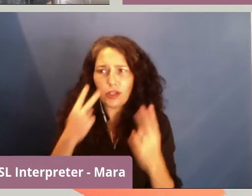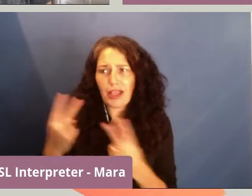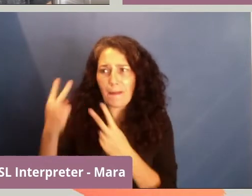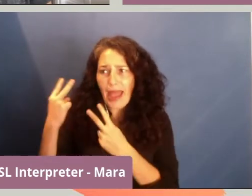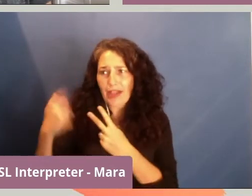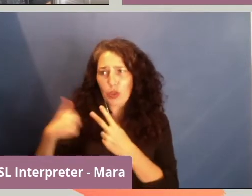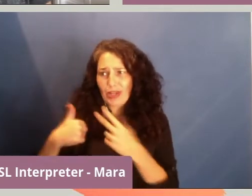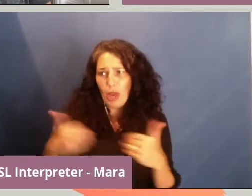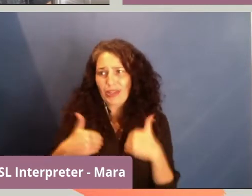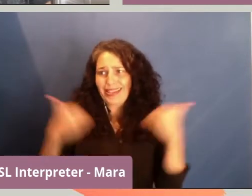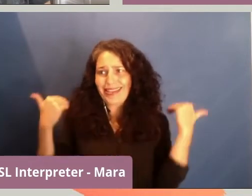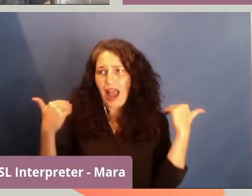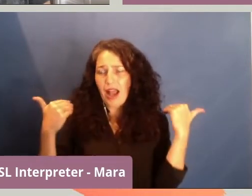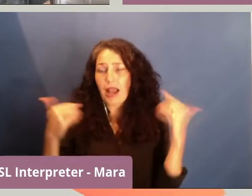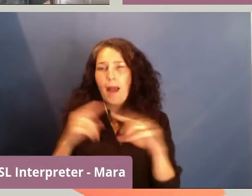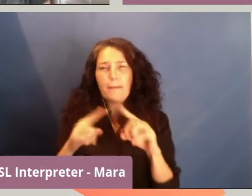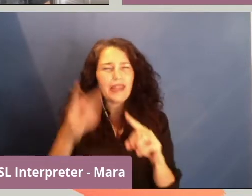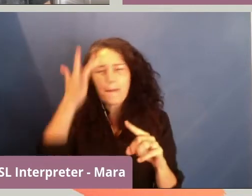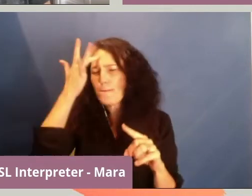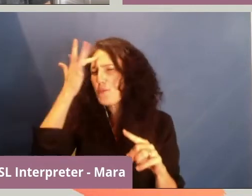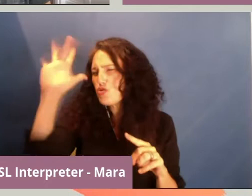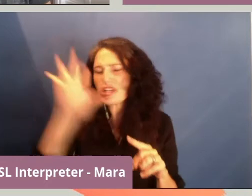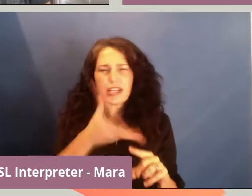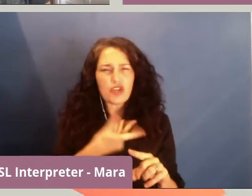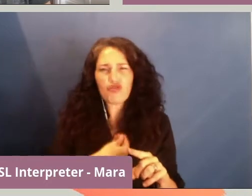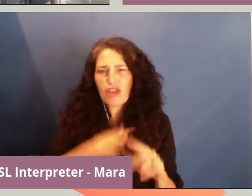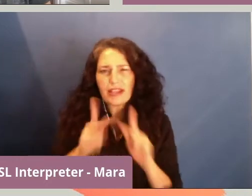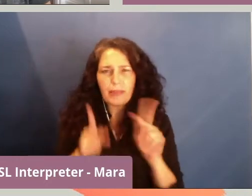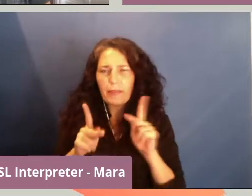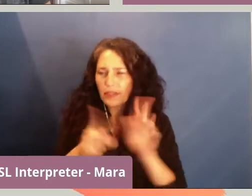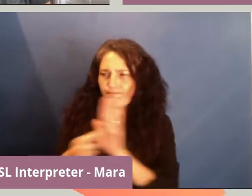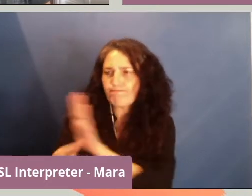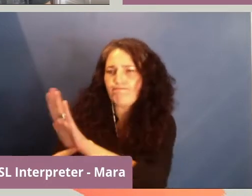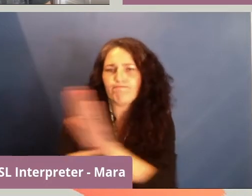but then to have brilliant trans people share their own experiences with those images